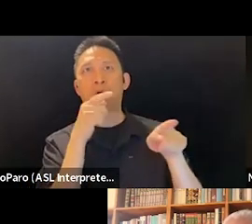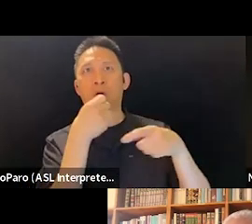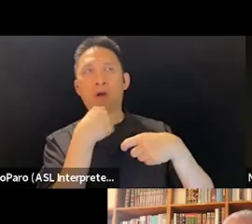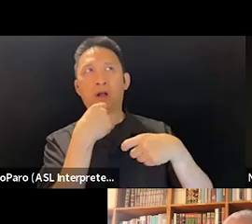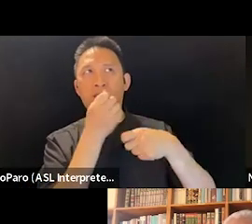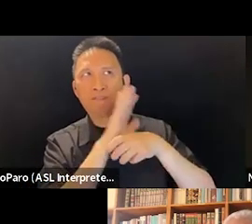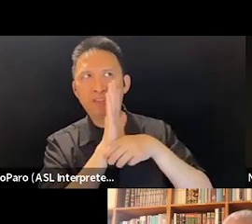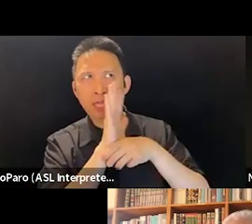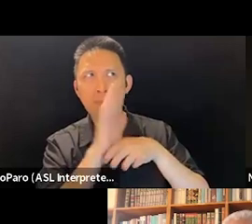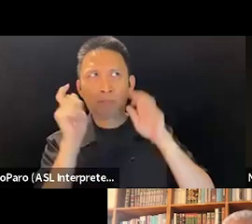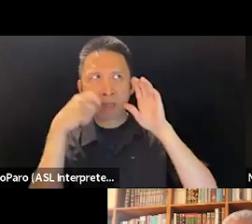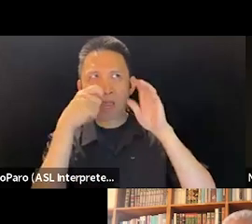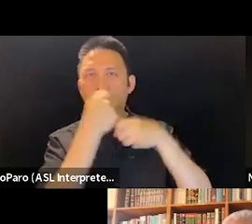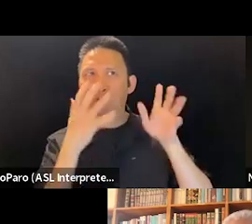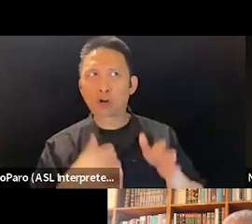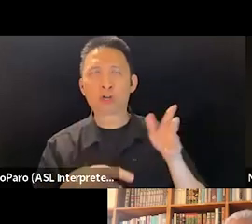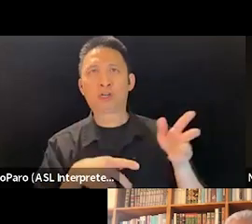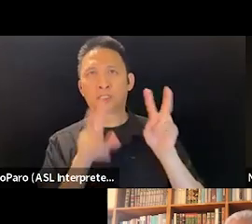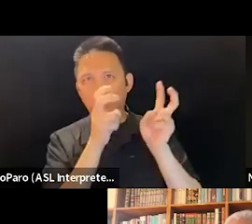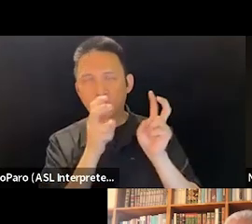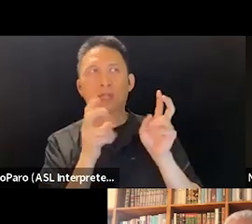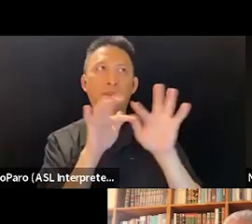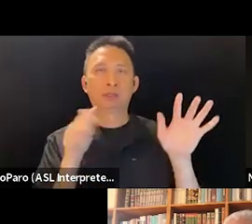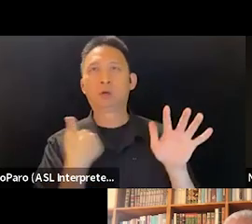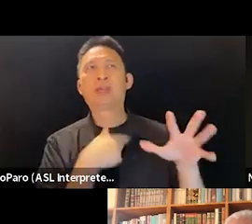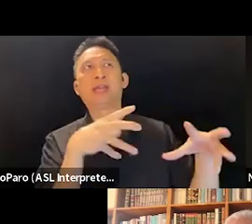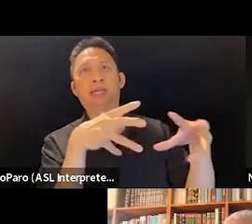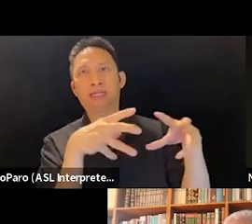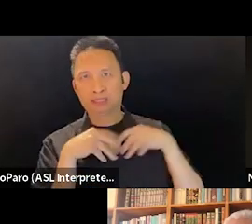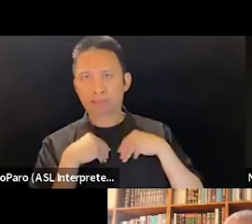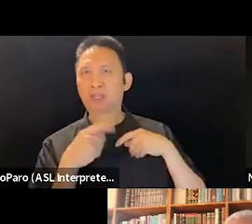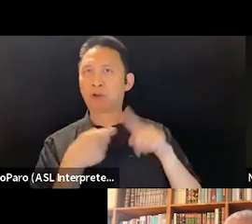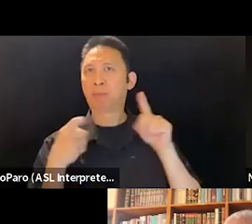So we accepted editorially from the beginning on the test shot.